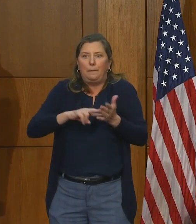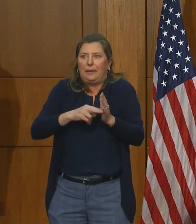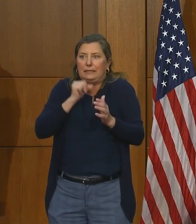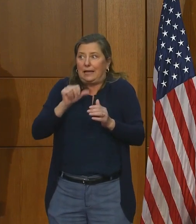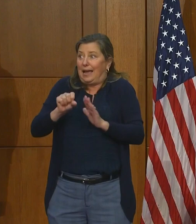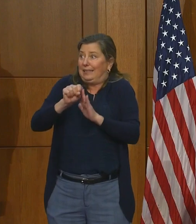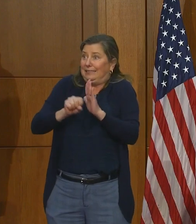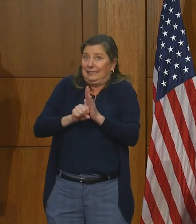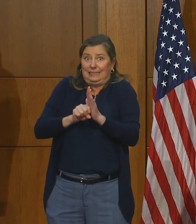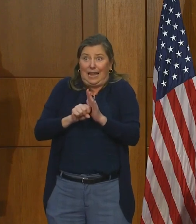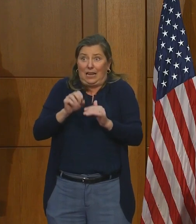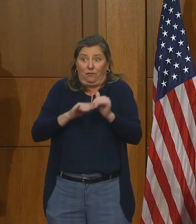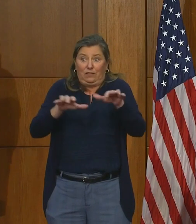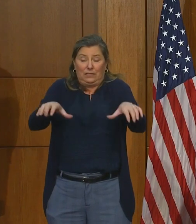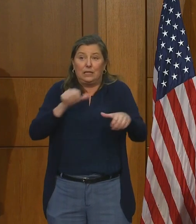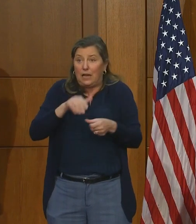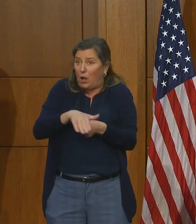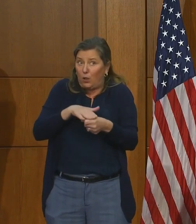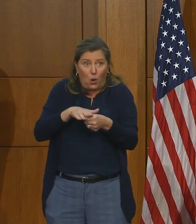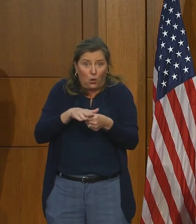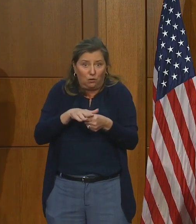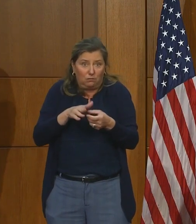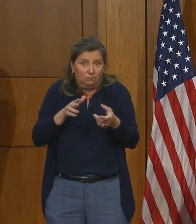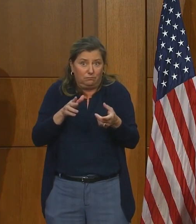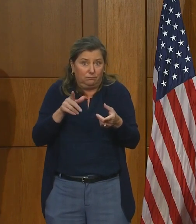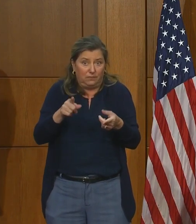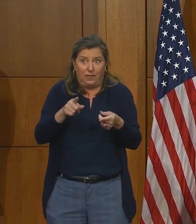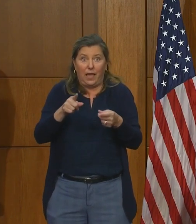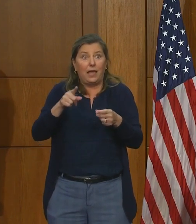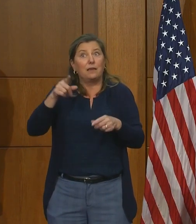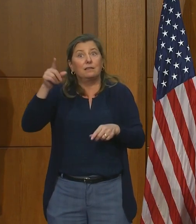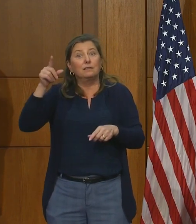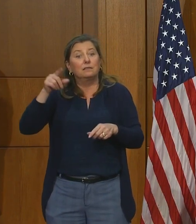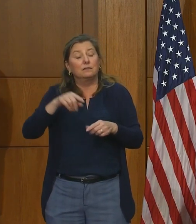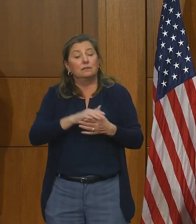NOT CONTROLLED BY THE STATE OR REGIONAL JAIL THEREFORE THEY'RE